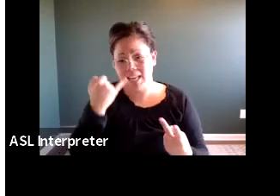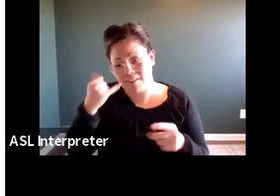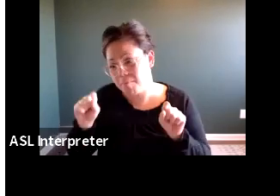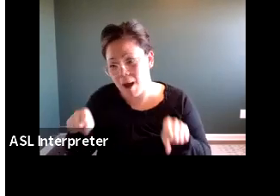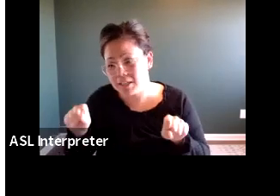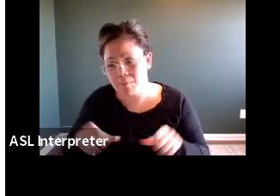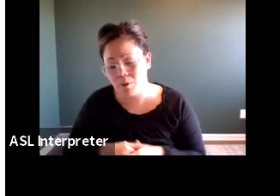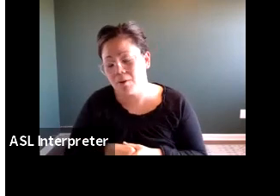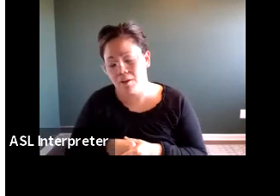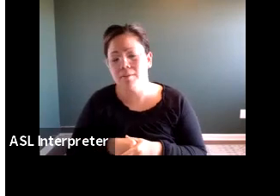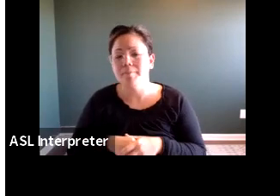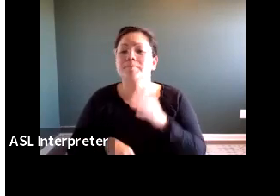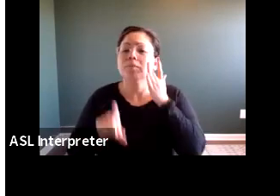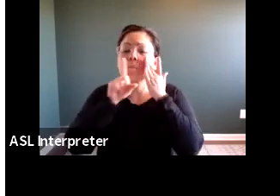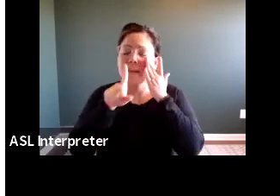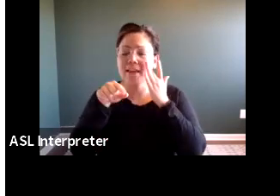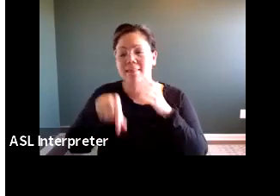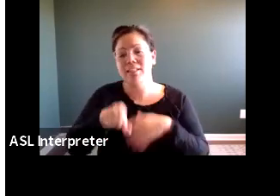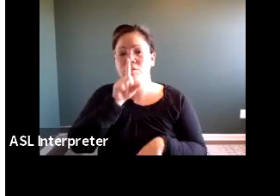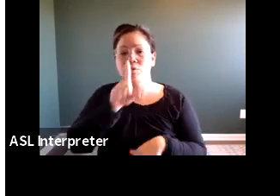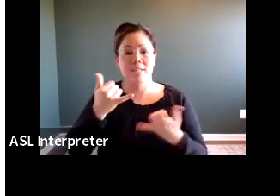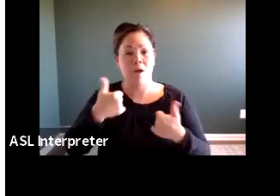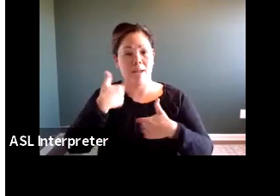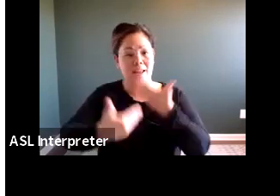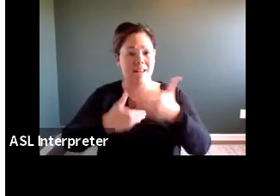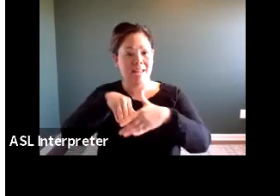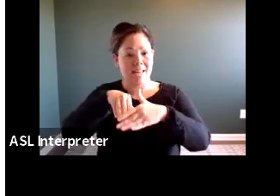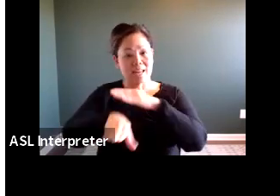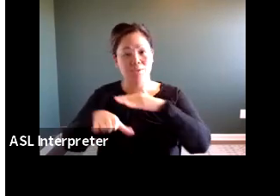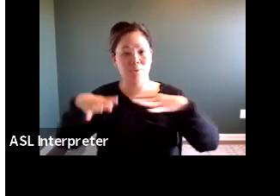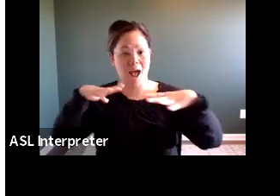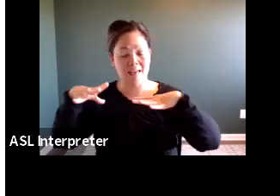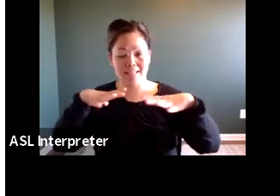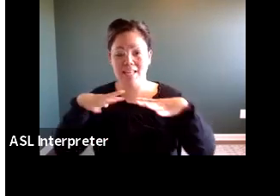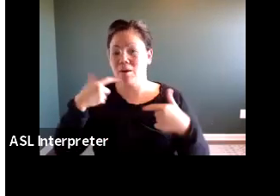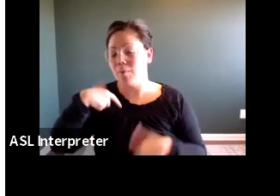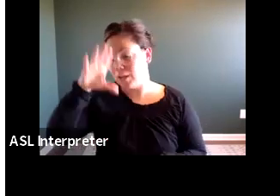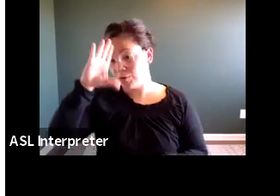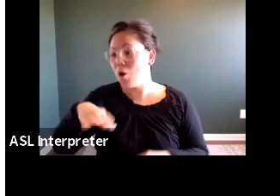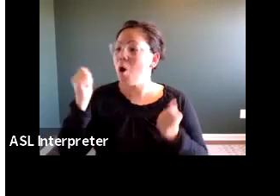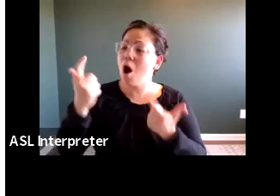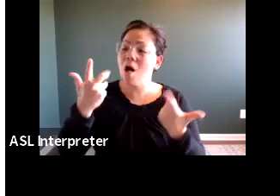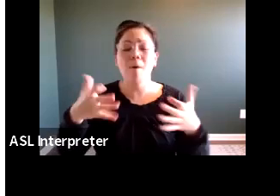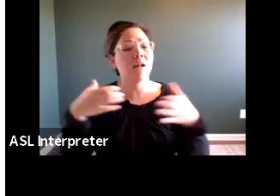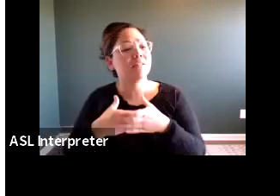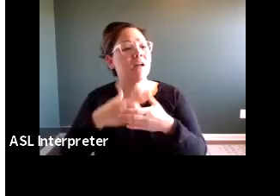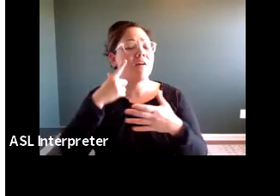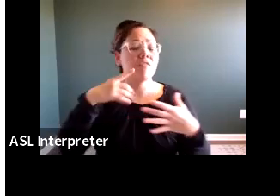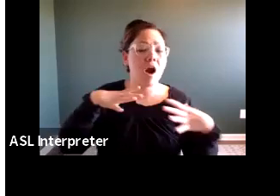if at all possible. This is especially true as we go into the holiday season when we know everybody wants to get together. And I'm gonna talk a little bit more